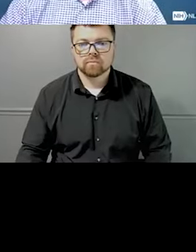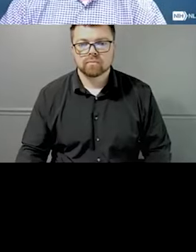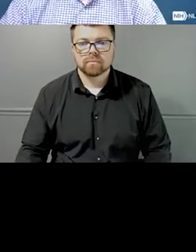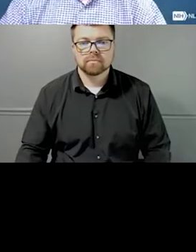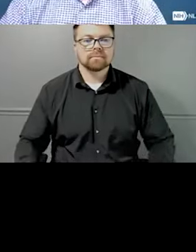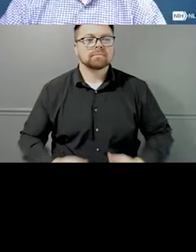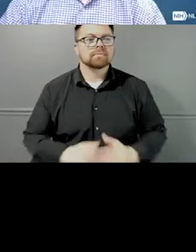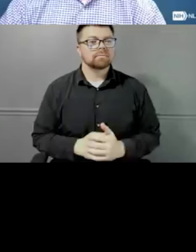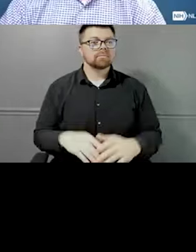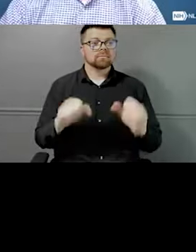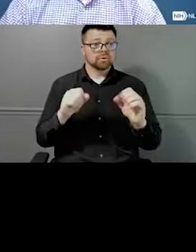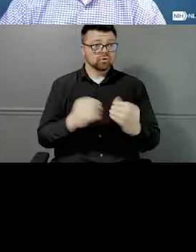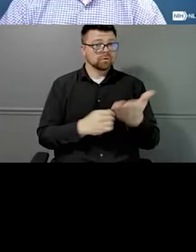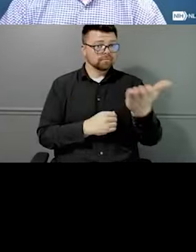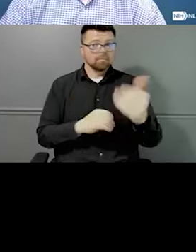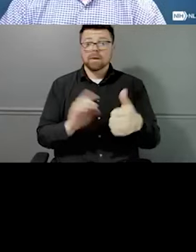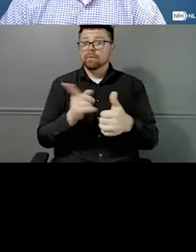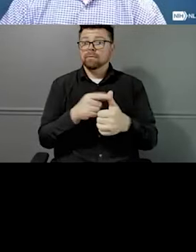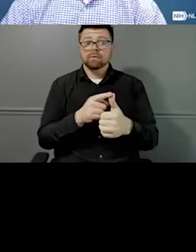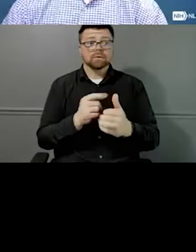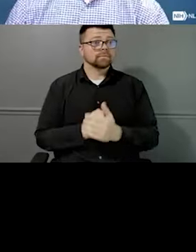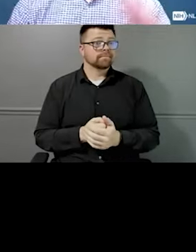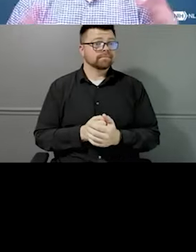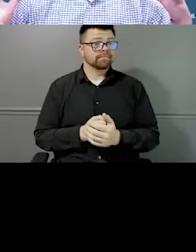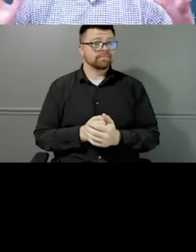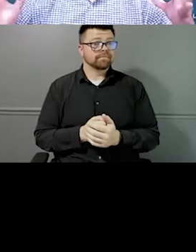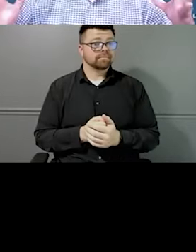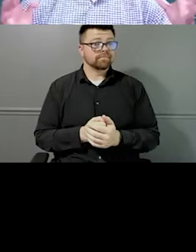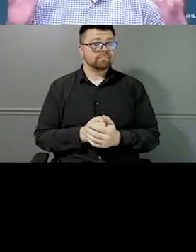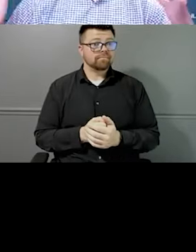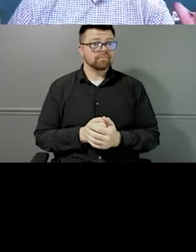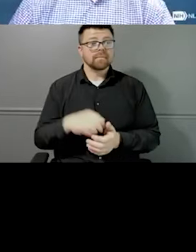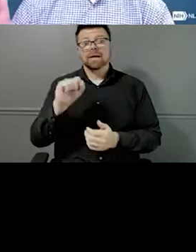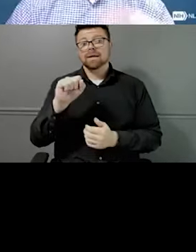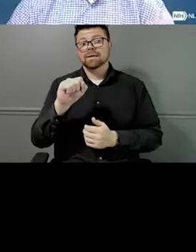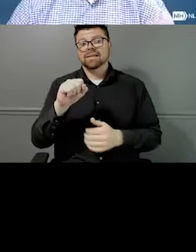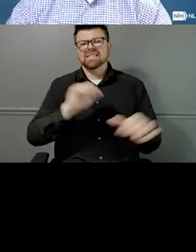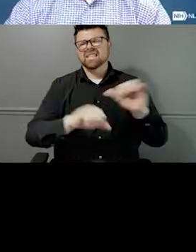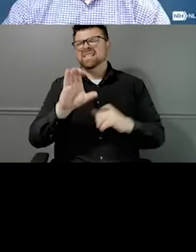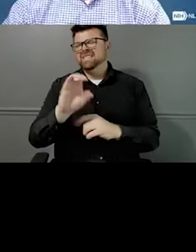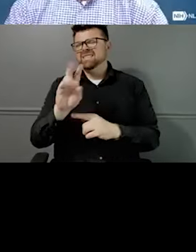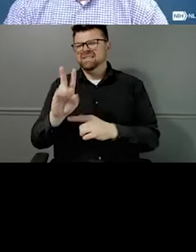Start with, we're going to look at SciENcv, how to get there, how to sign in,